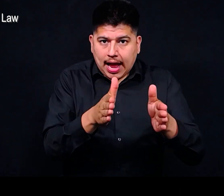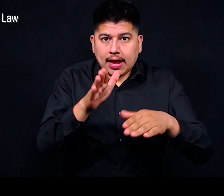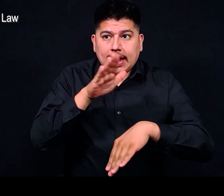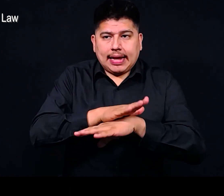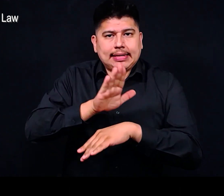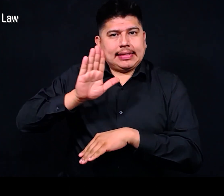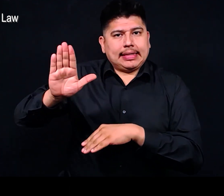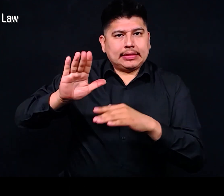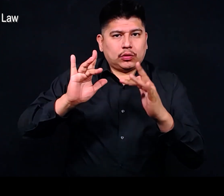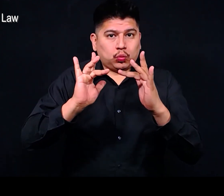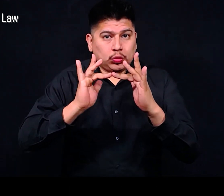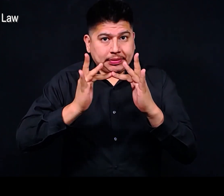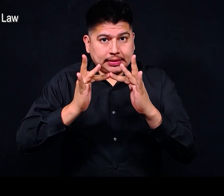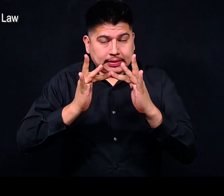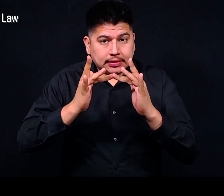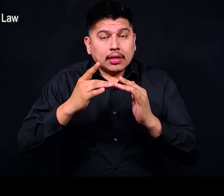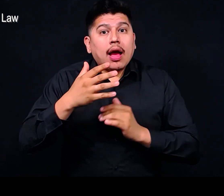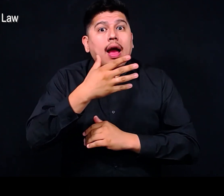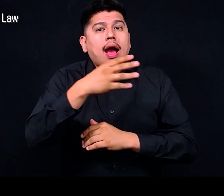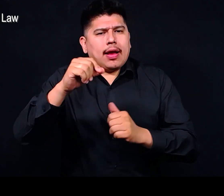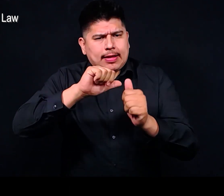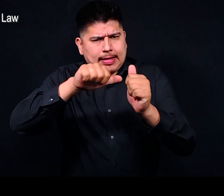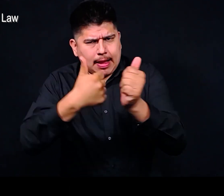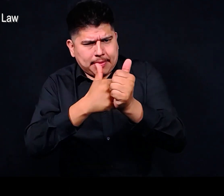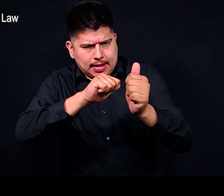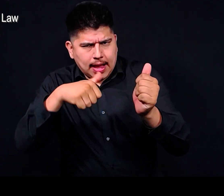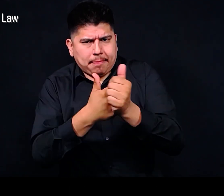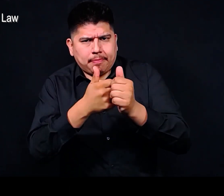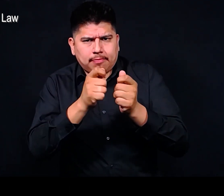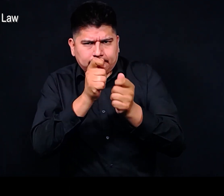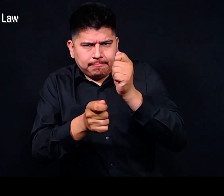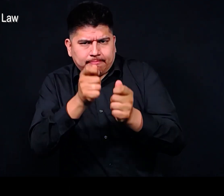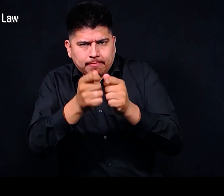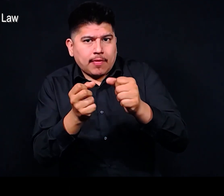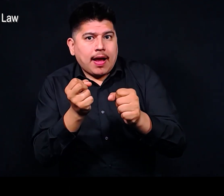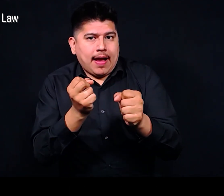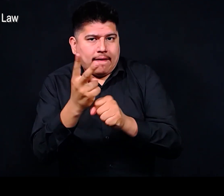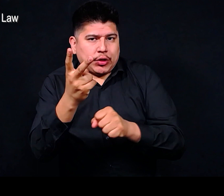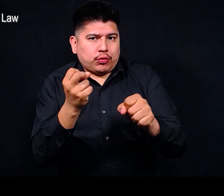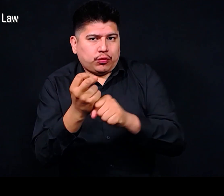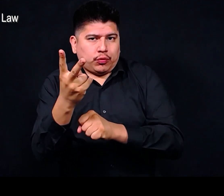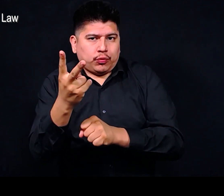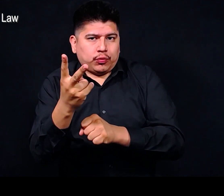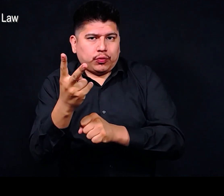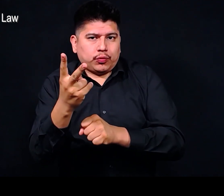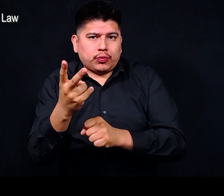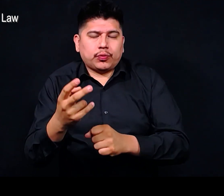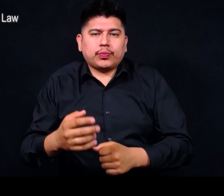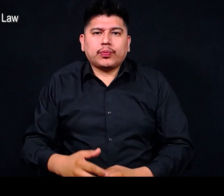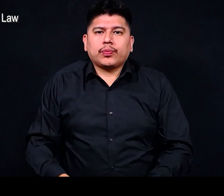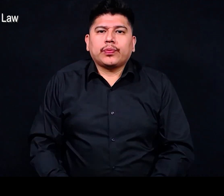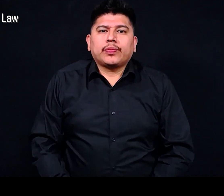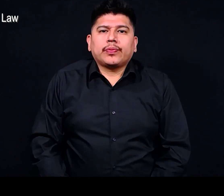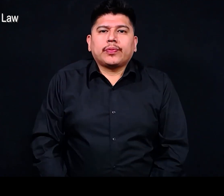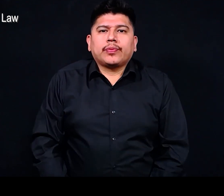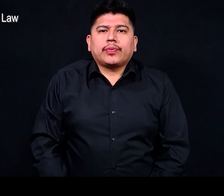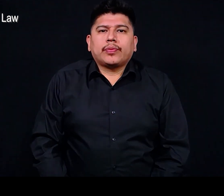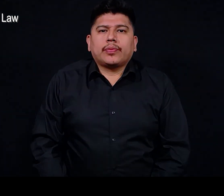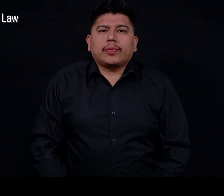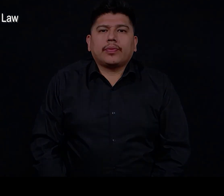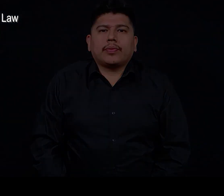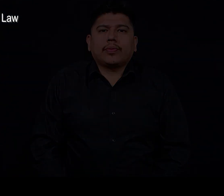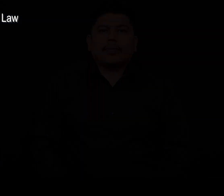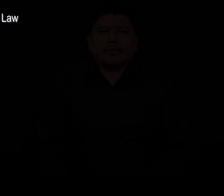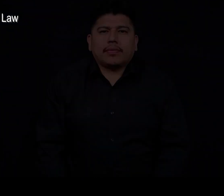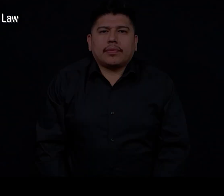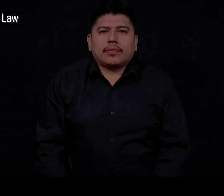every two years.